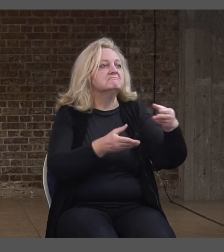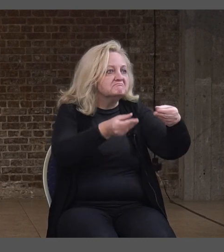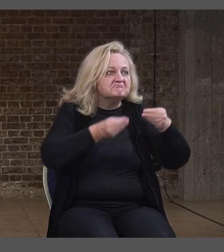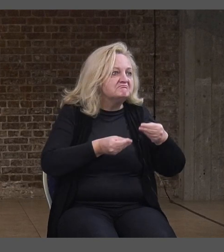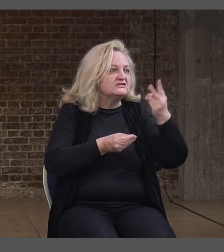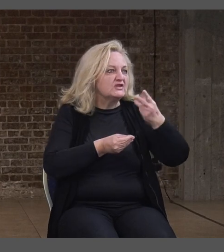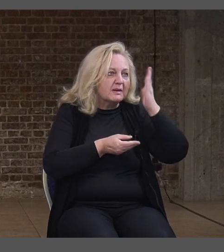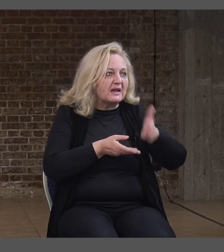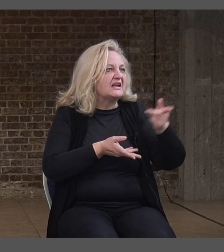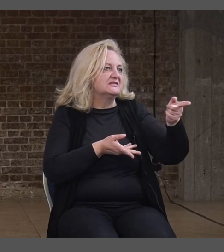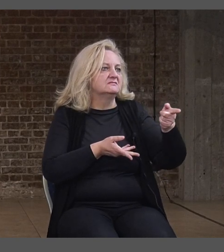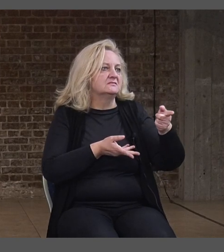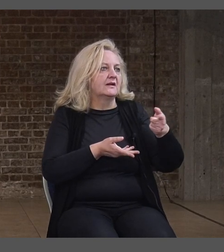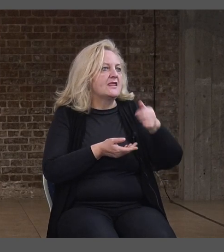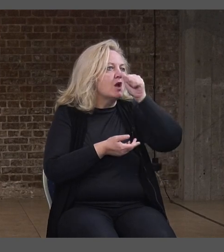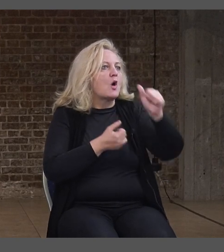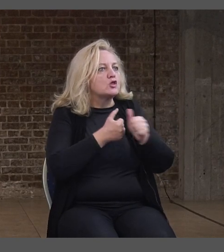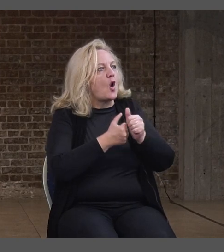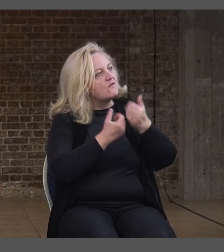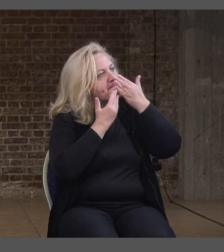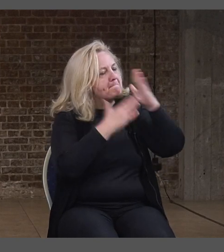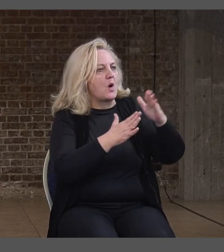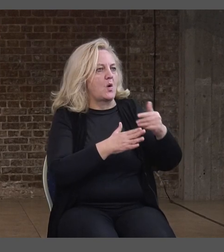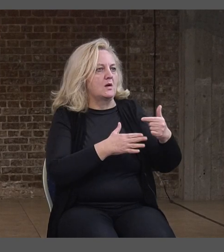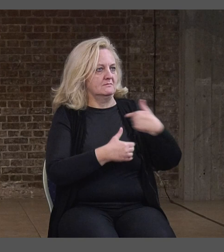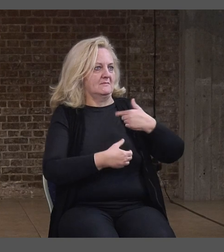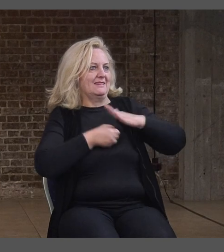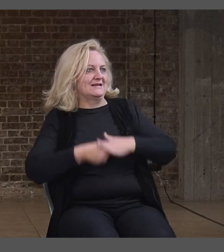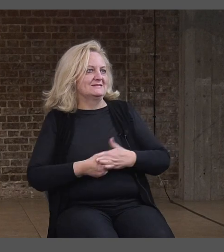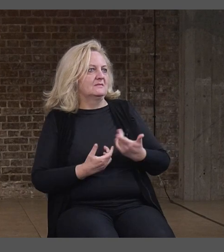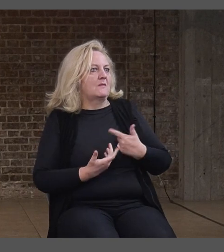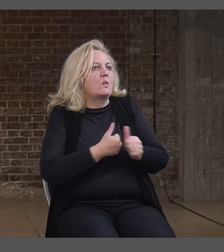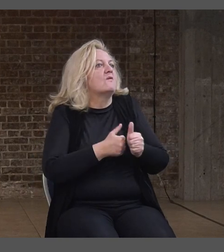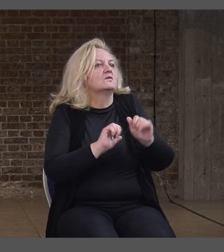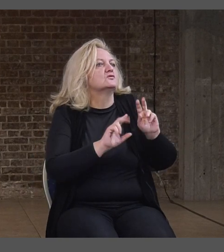then we are not able to prove that they have discriminated against our CV,